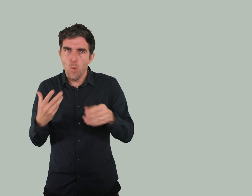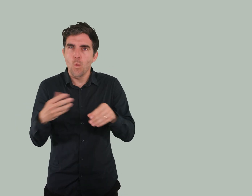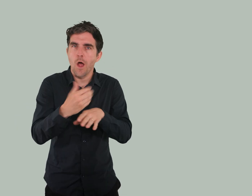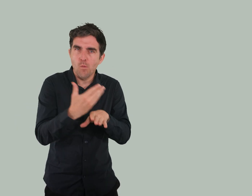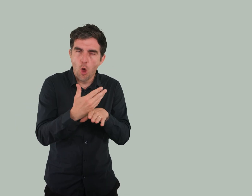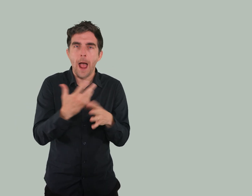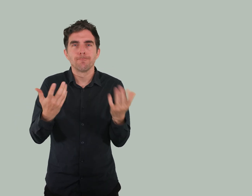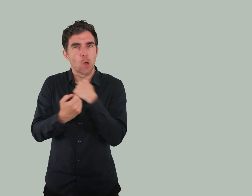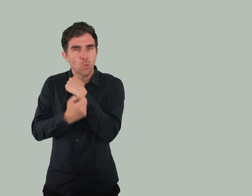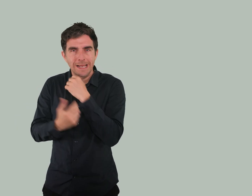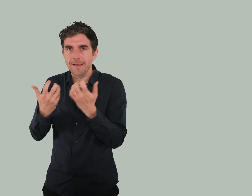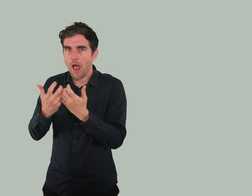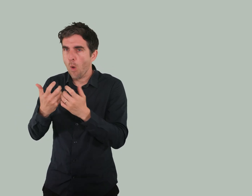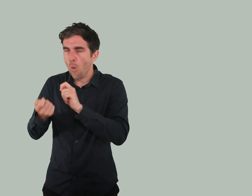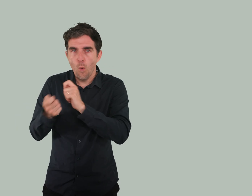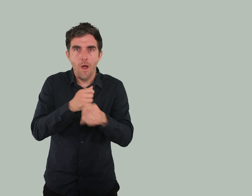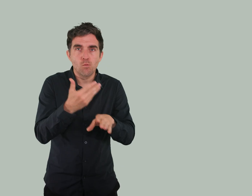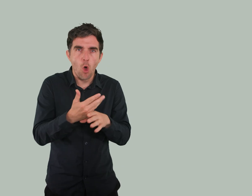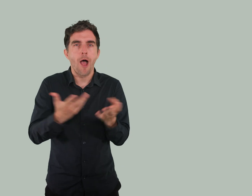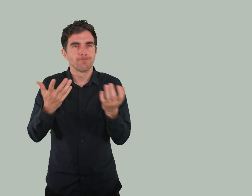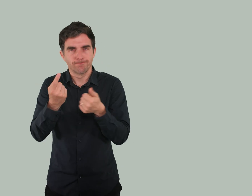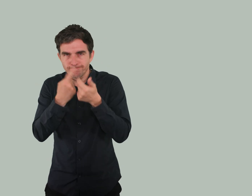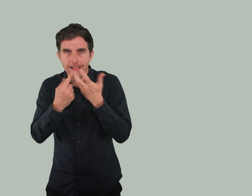weaker entry routes, a harder transition into work,